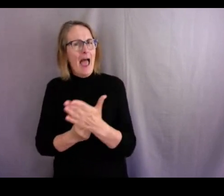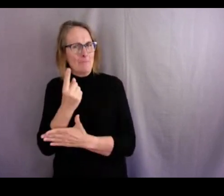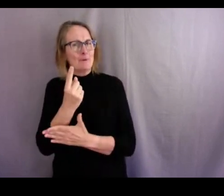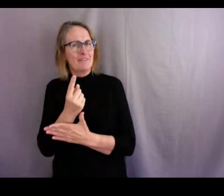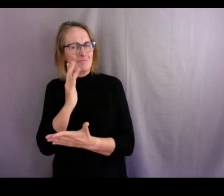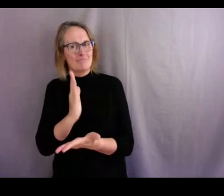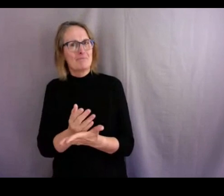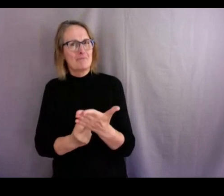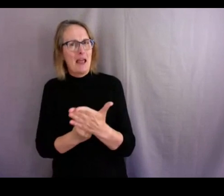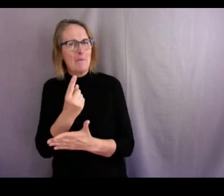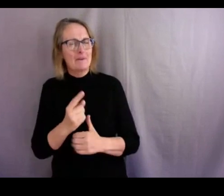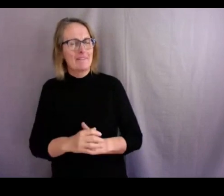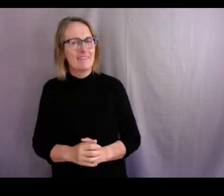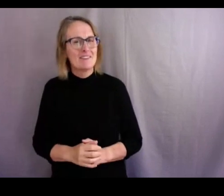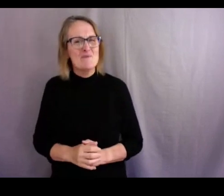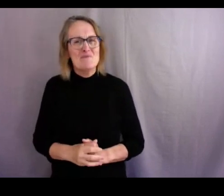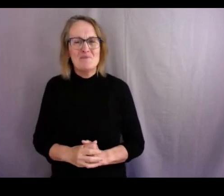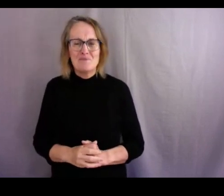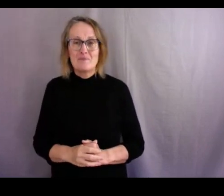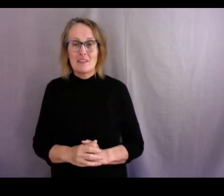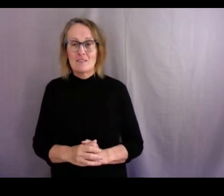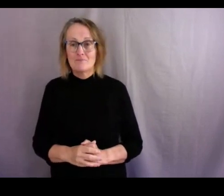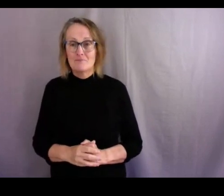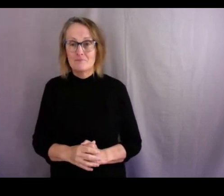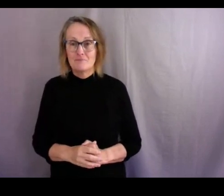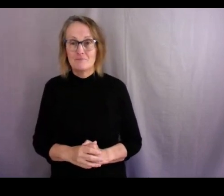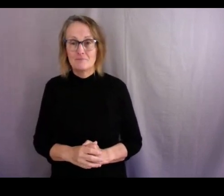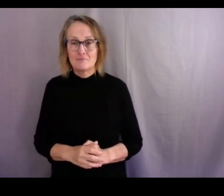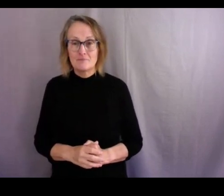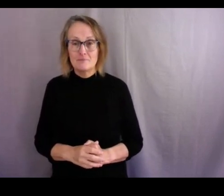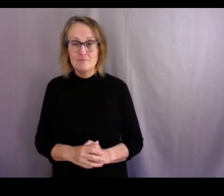If it is correct, it seems that she has decided